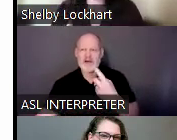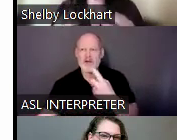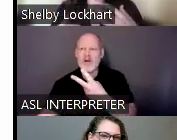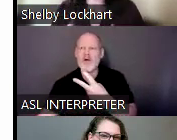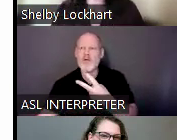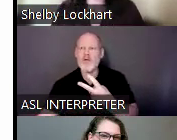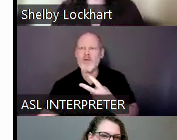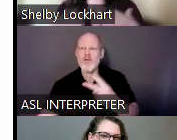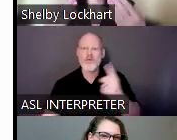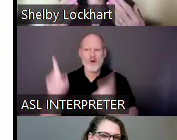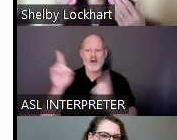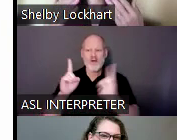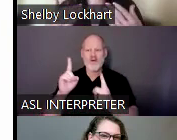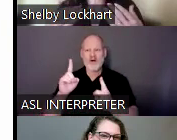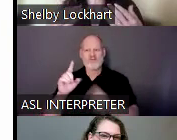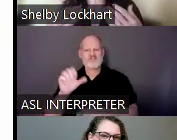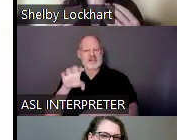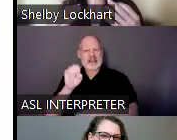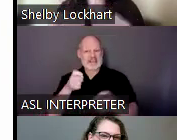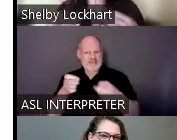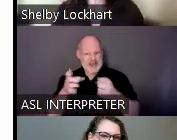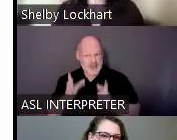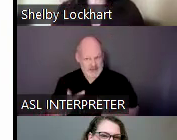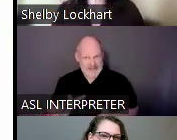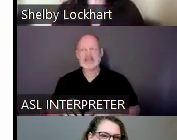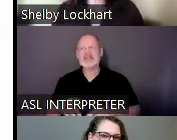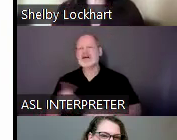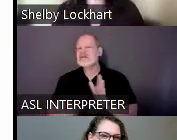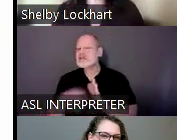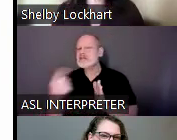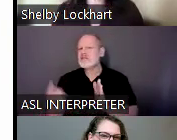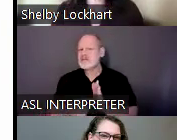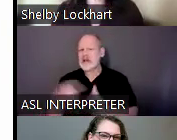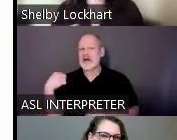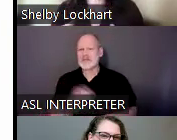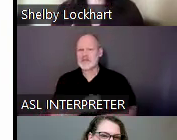individual student needs, but we have sometimes far skipped over the culture